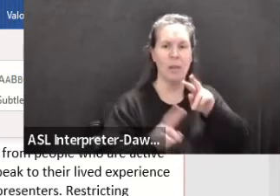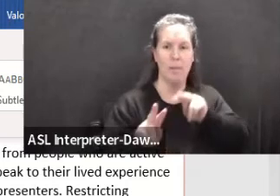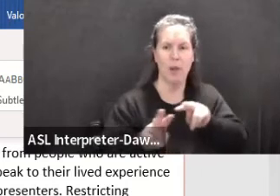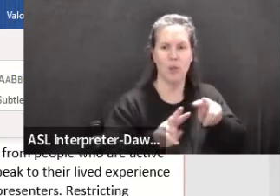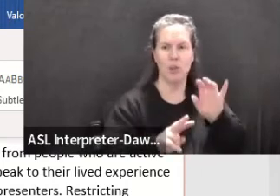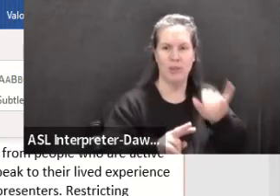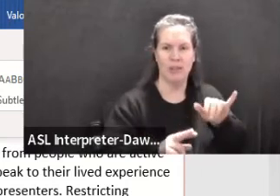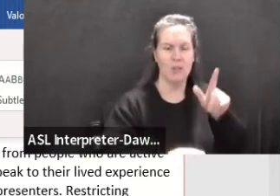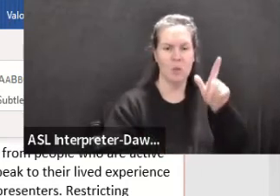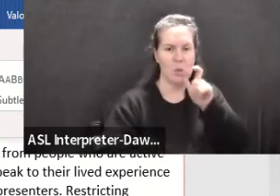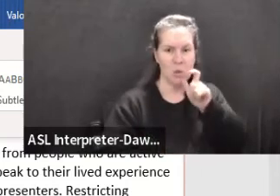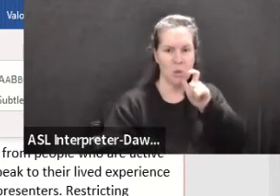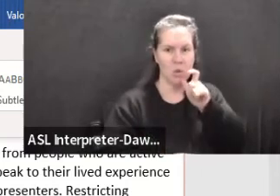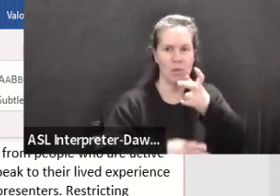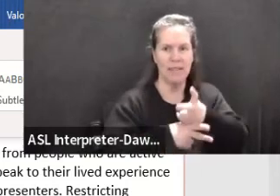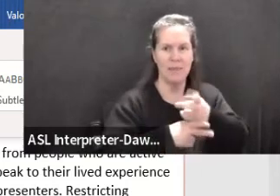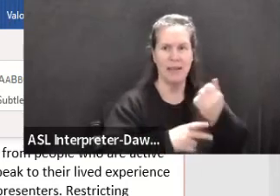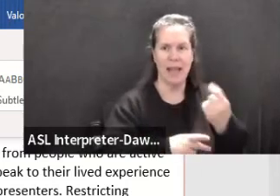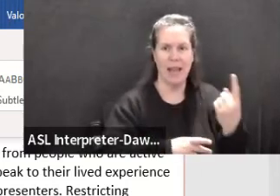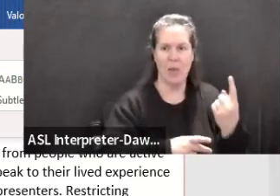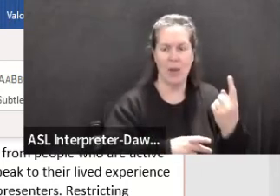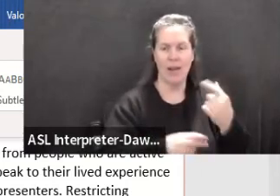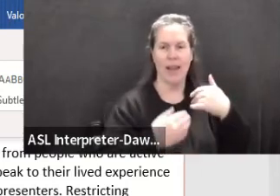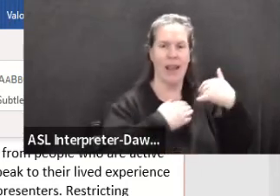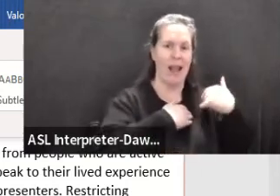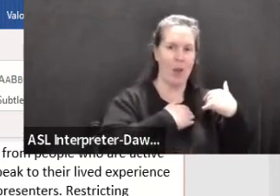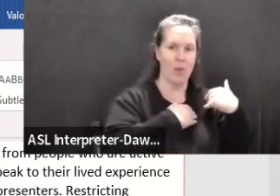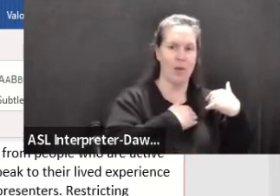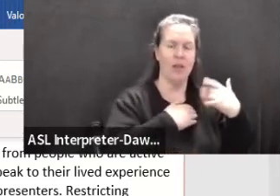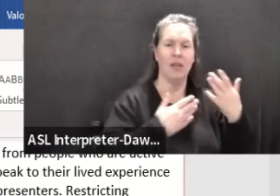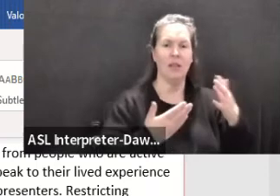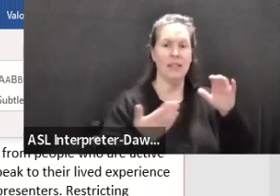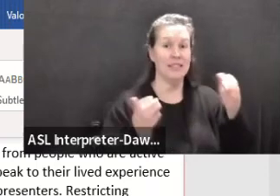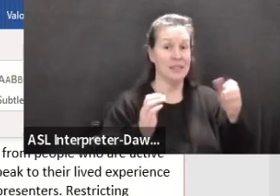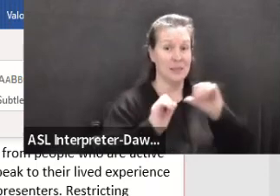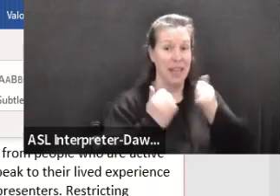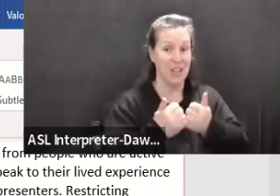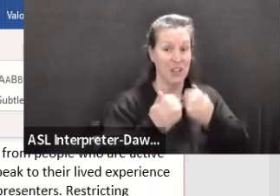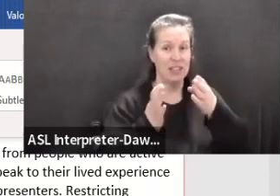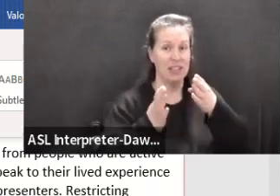Who's holding anybody accountable to this? It seems like it's gonna be agency by agency